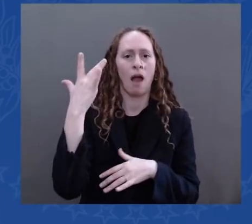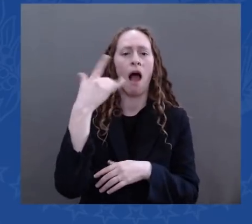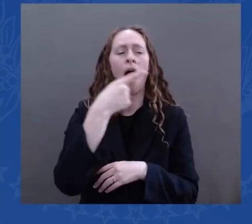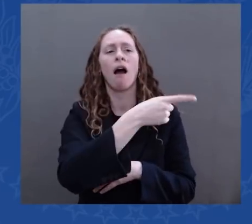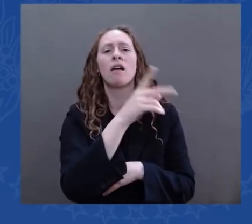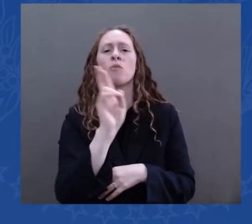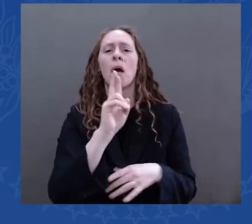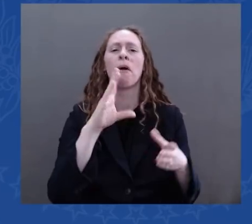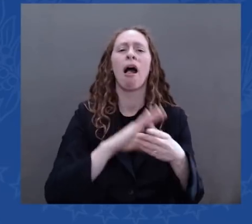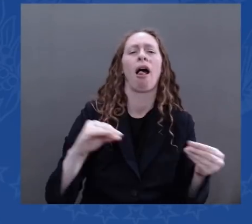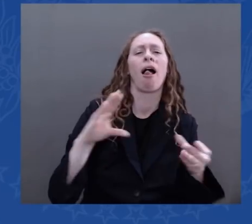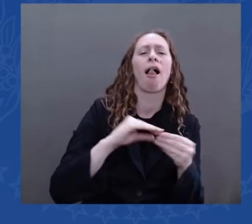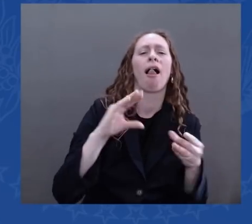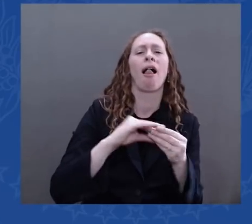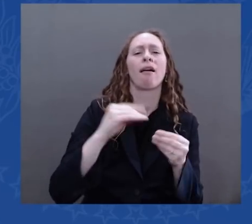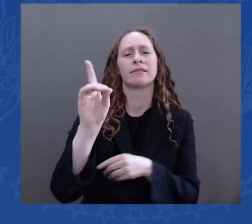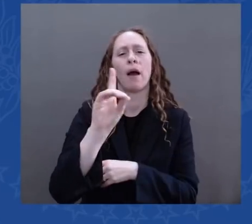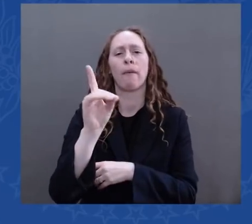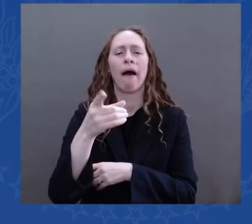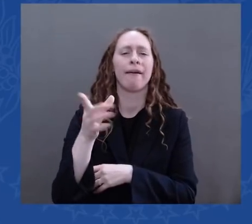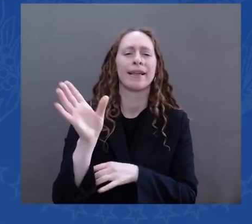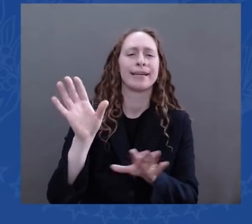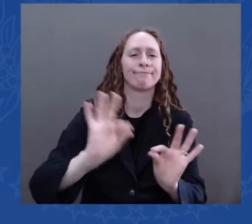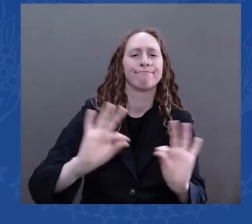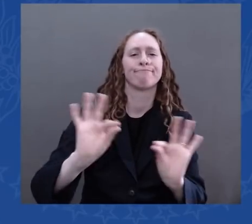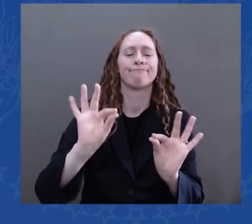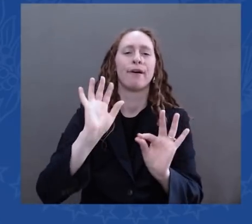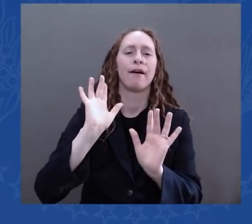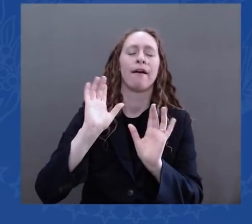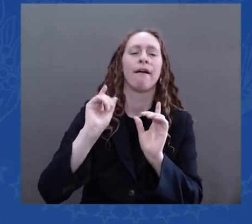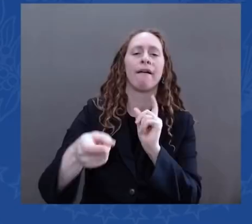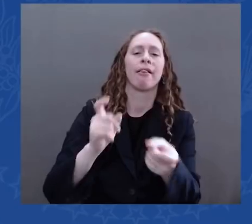When I first got elected, I was being beat up because I supported the police too much